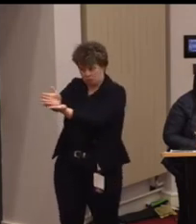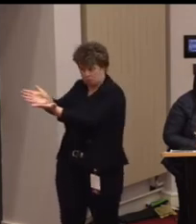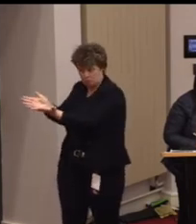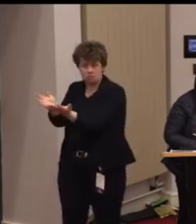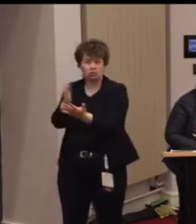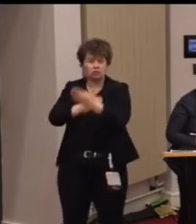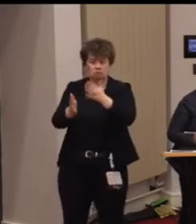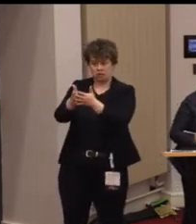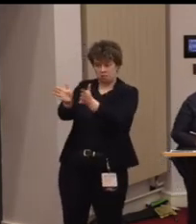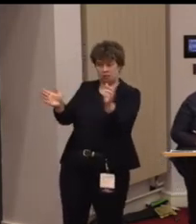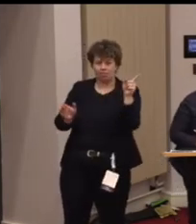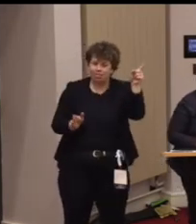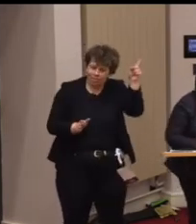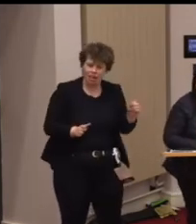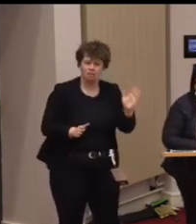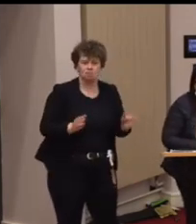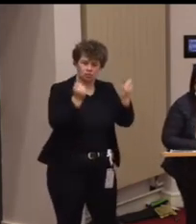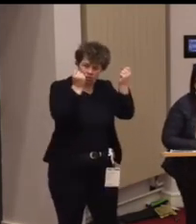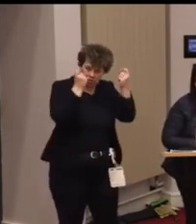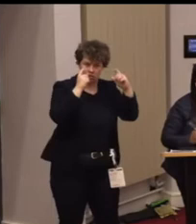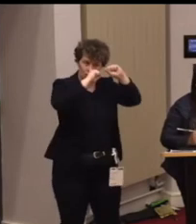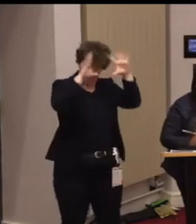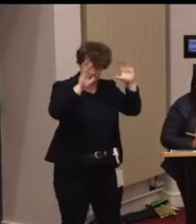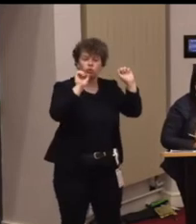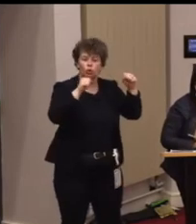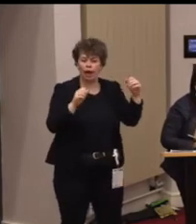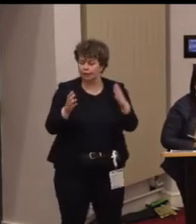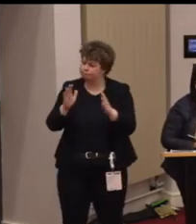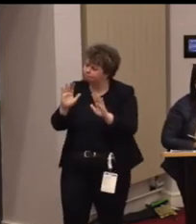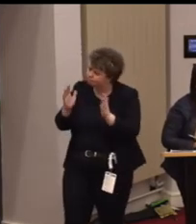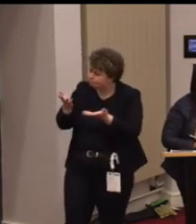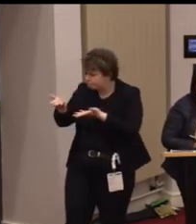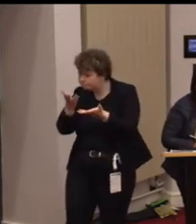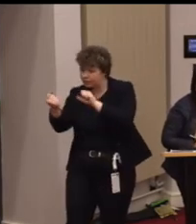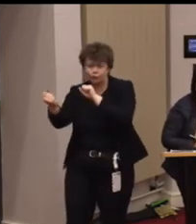Today we are also claiming that diversity within the disability intersectionality accessibility